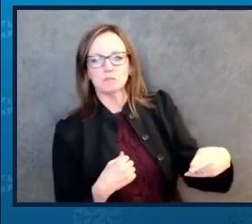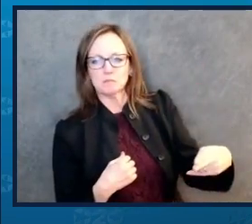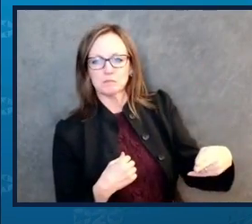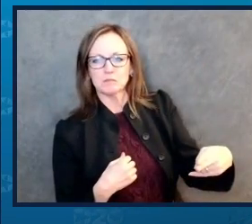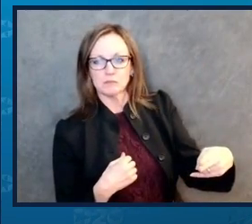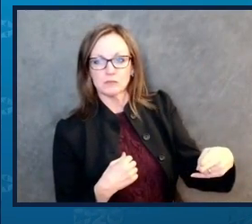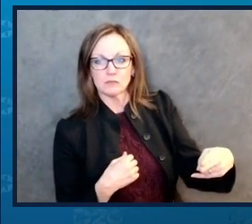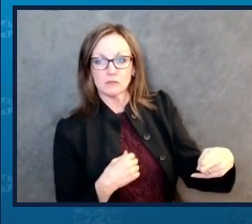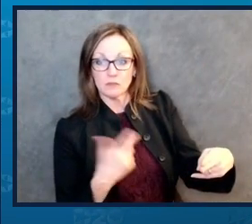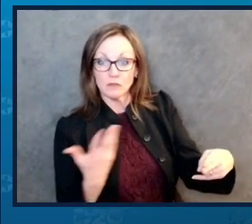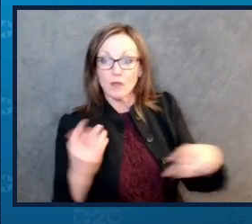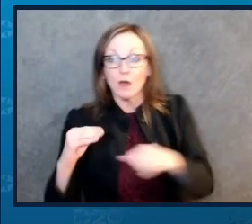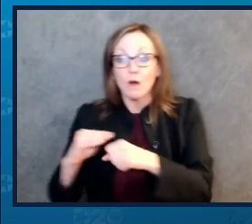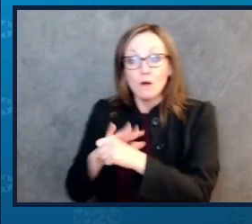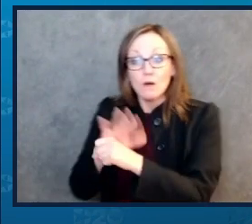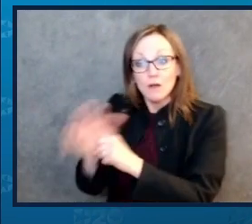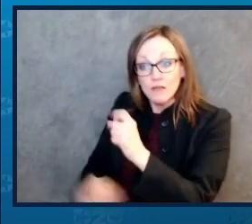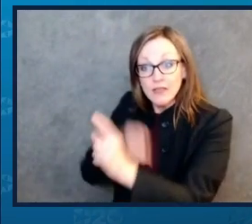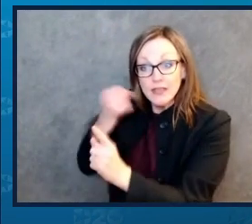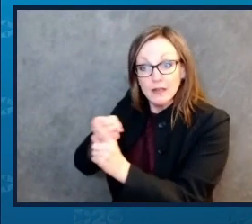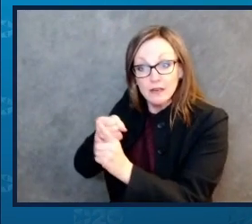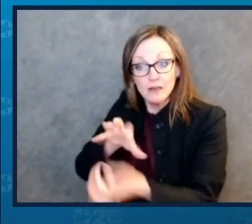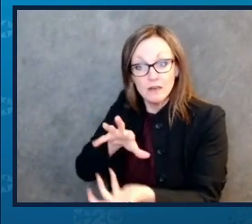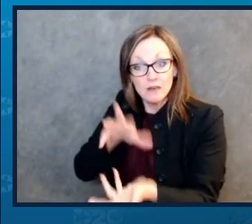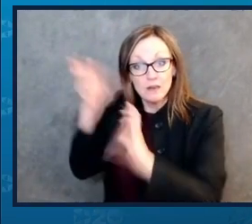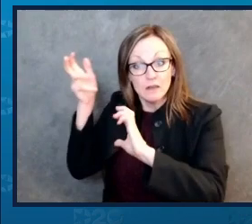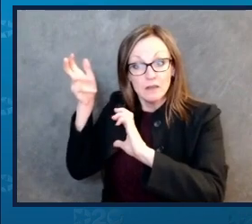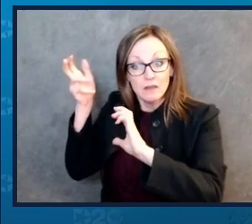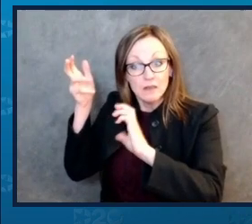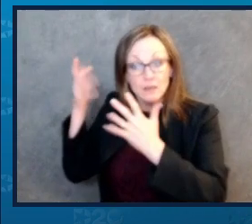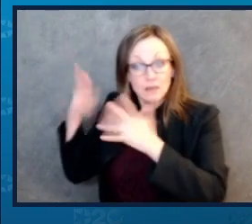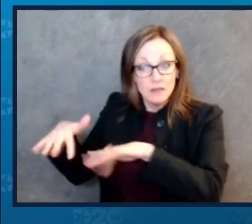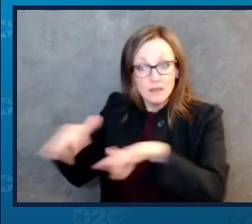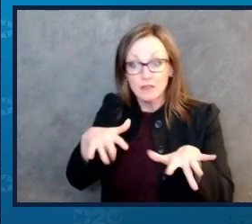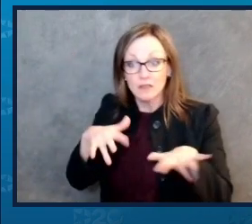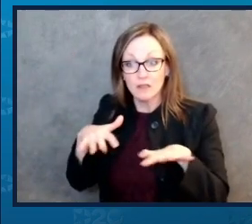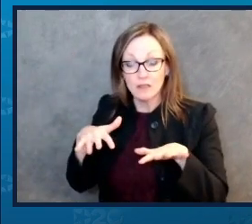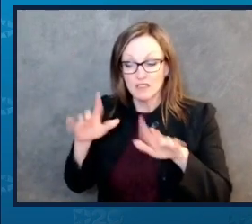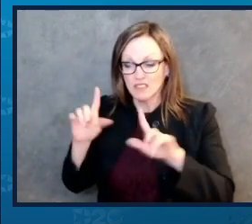PROBLEM. THAT US THE DAY TO DAY BATTLE.